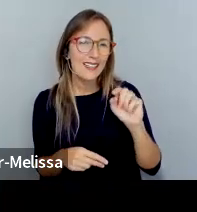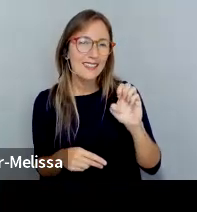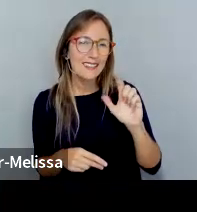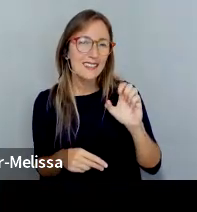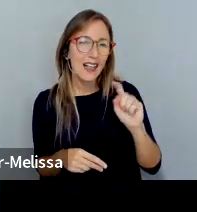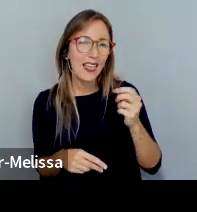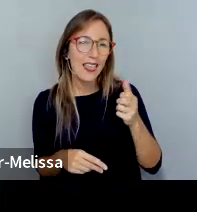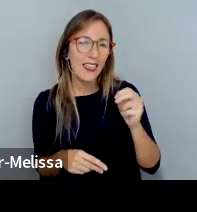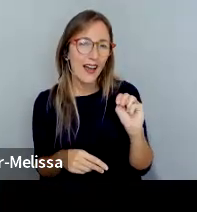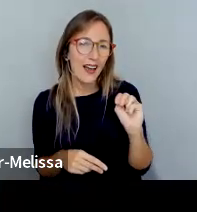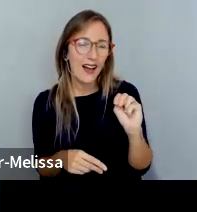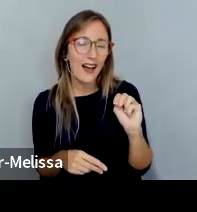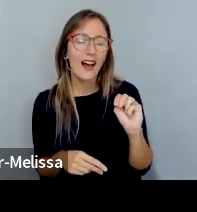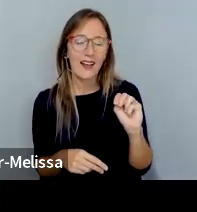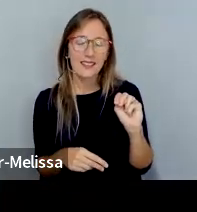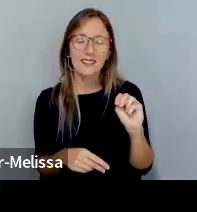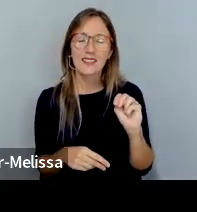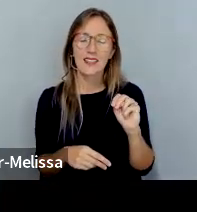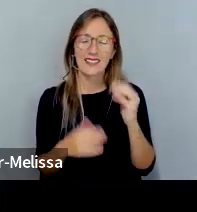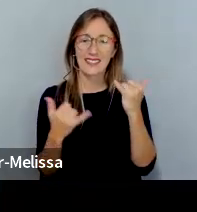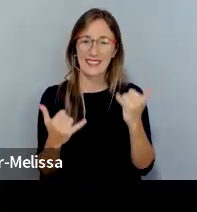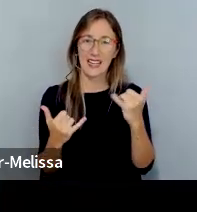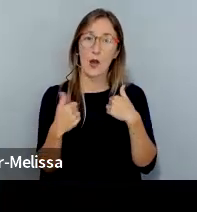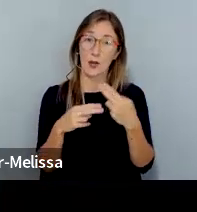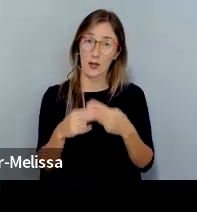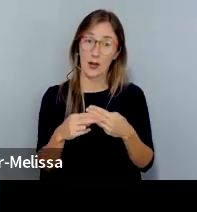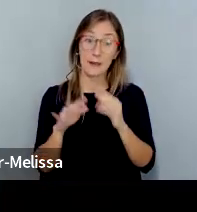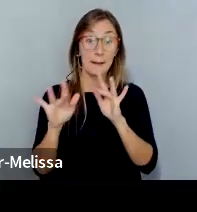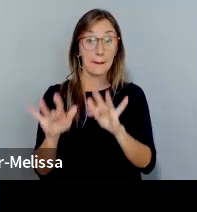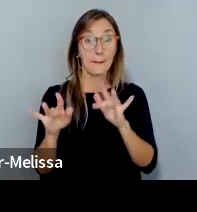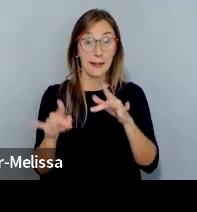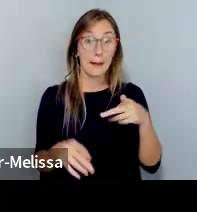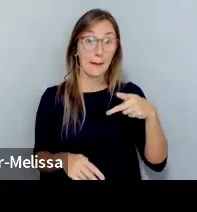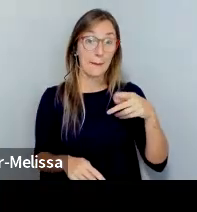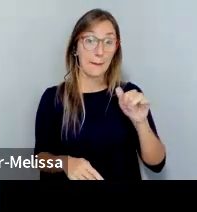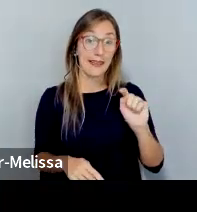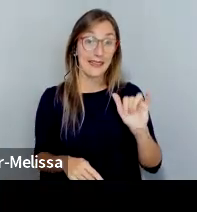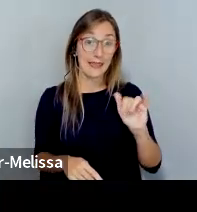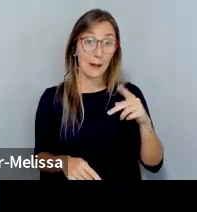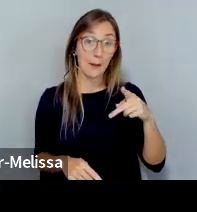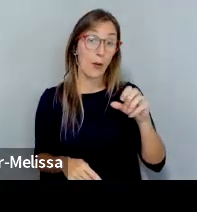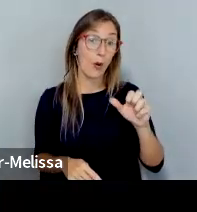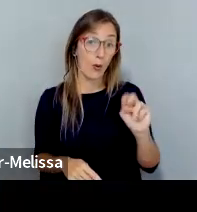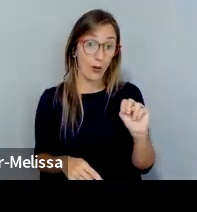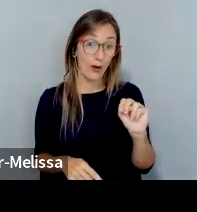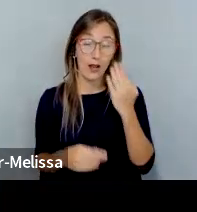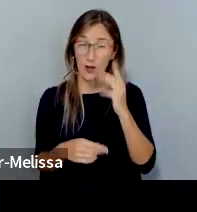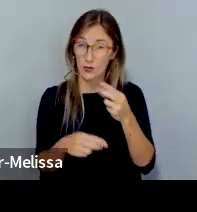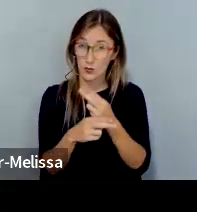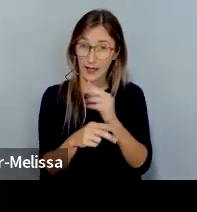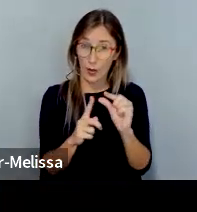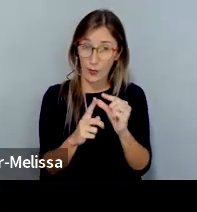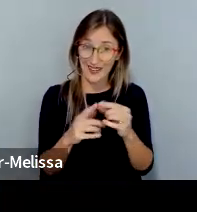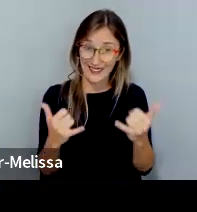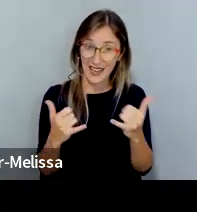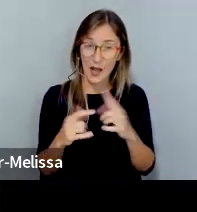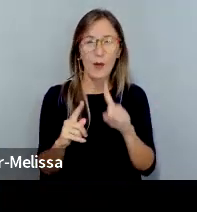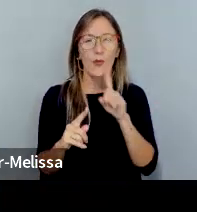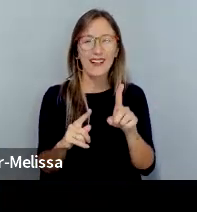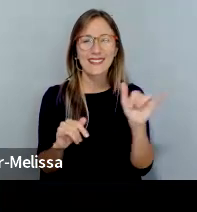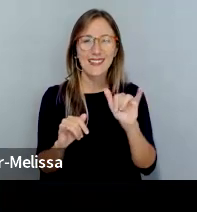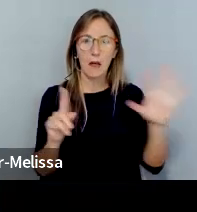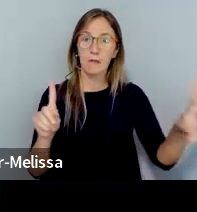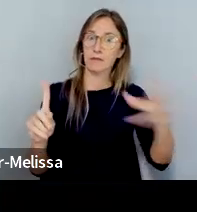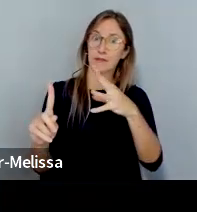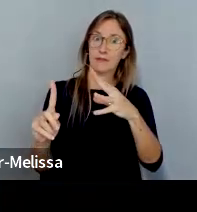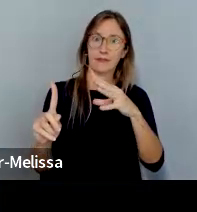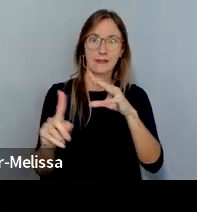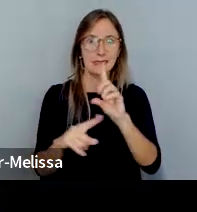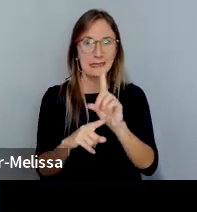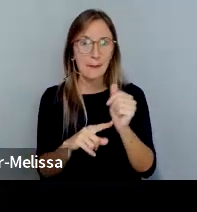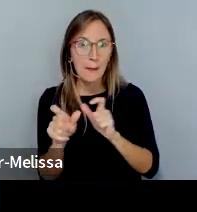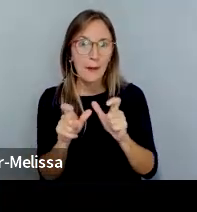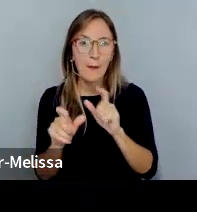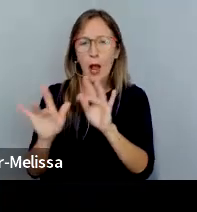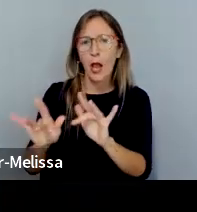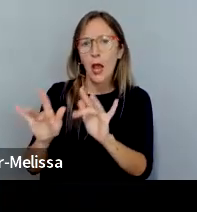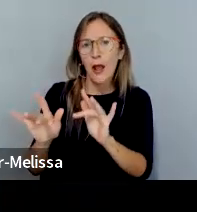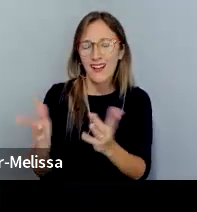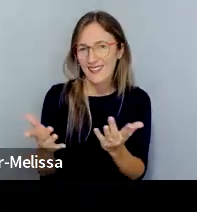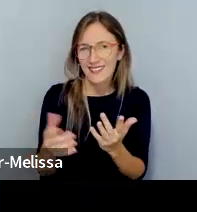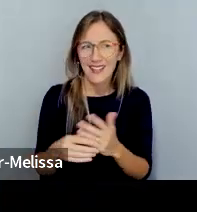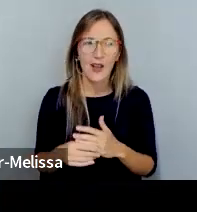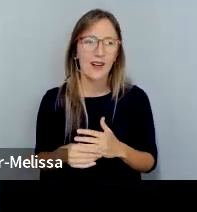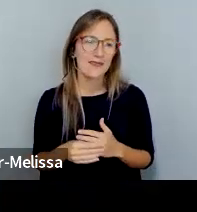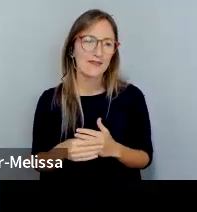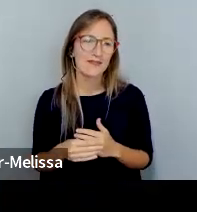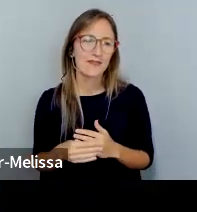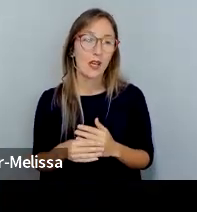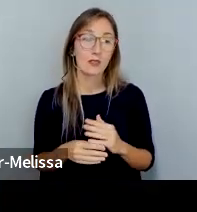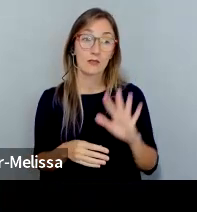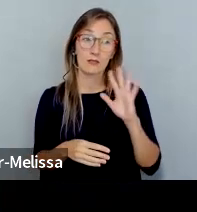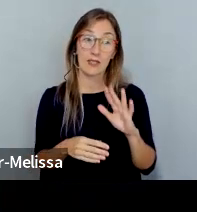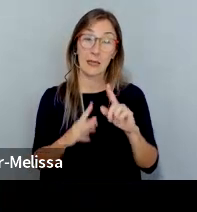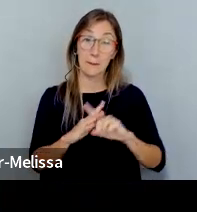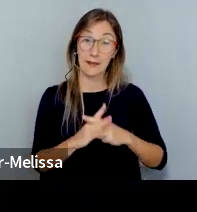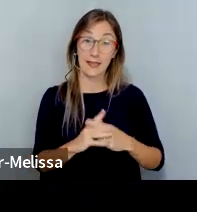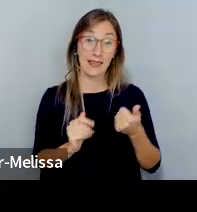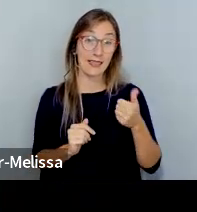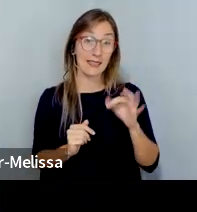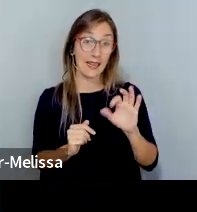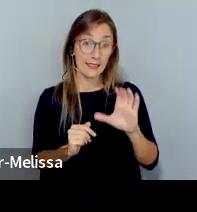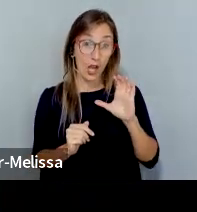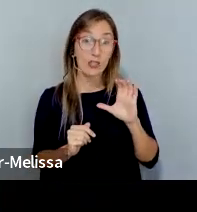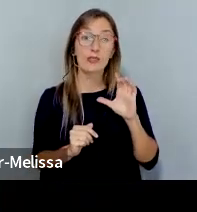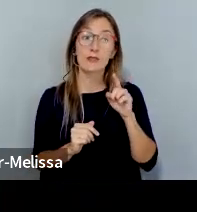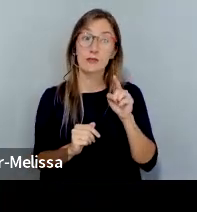people to be feared, the objects of sympathy or pity. Maybe you knew of